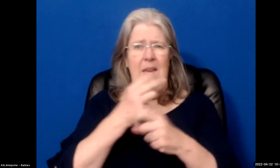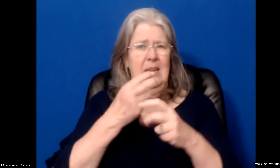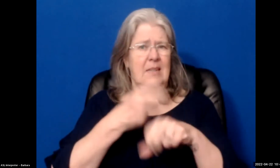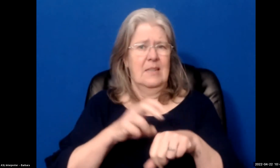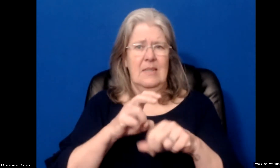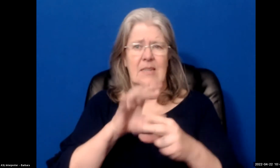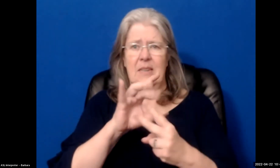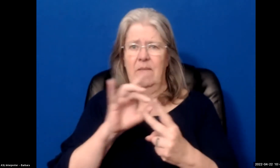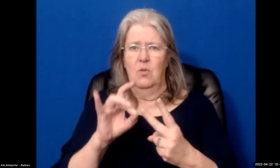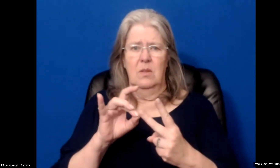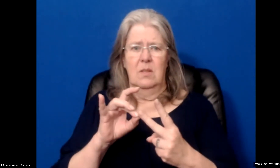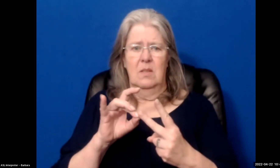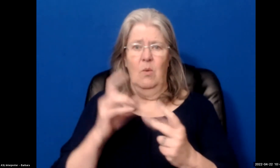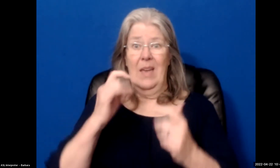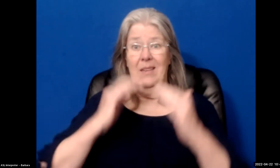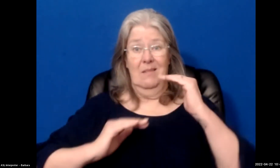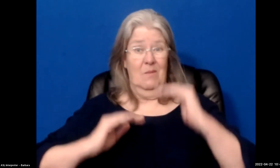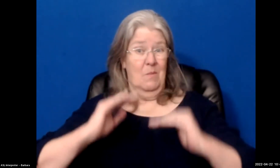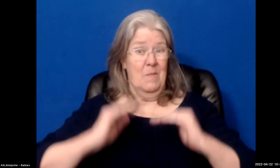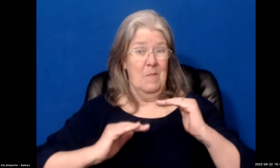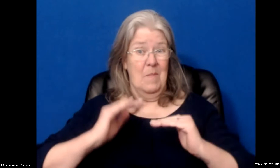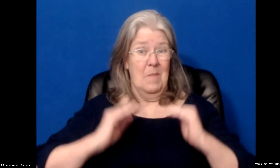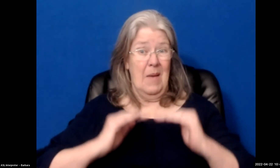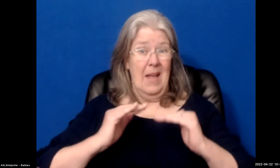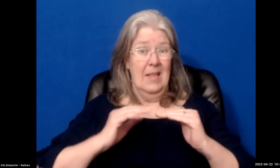choice and doing our best of balancing still giving my children, you know, access to friends